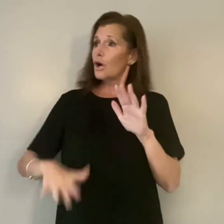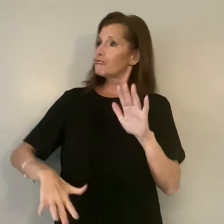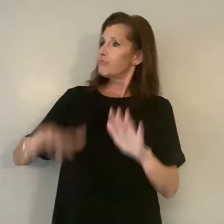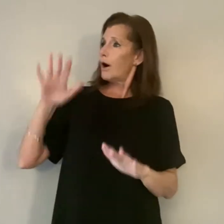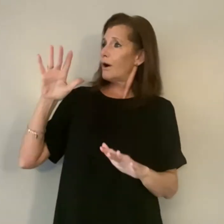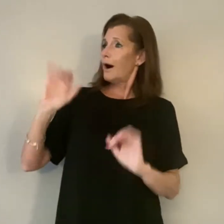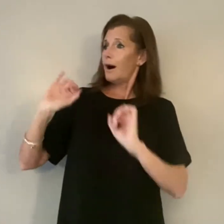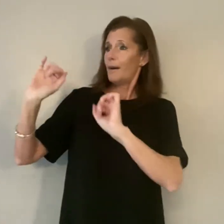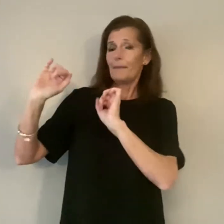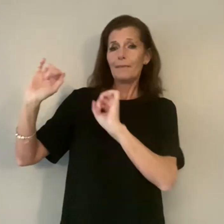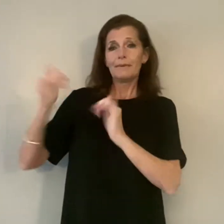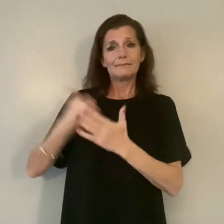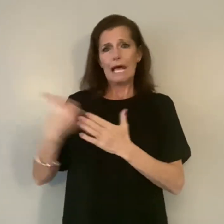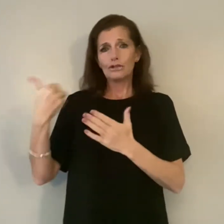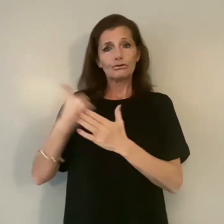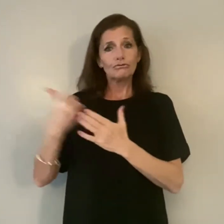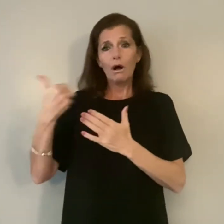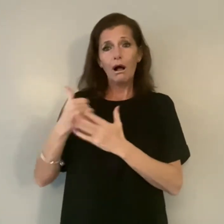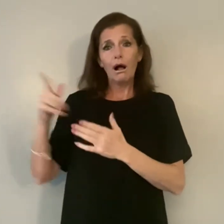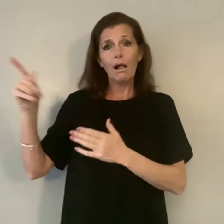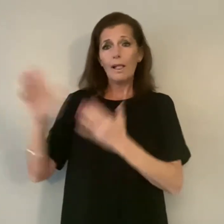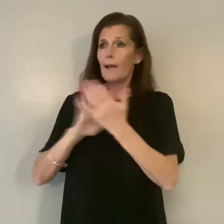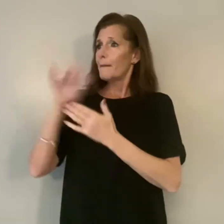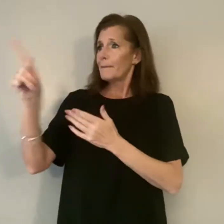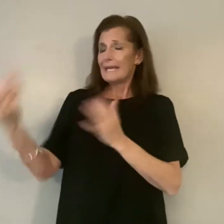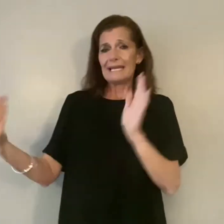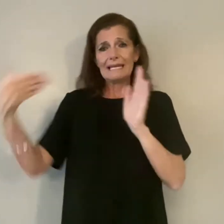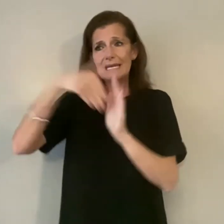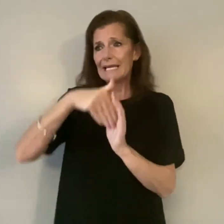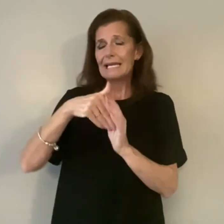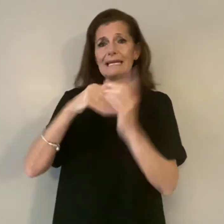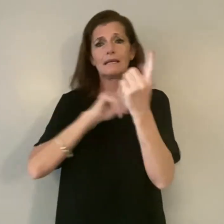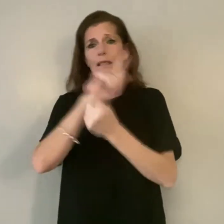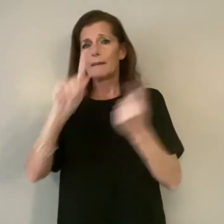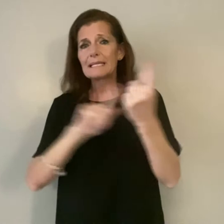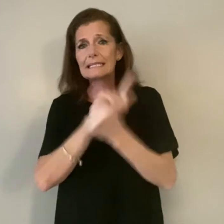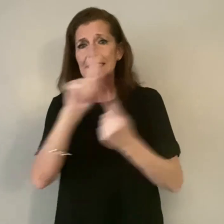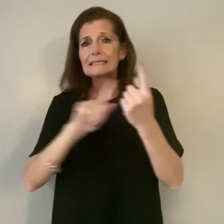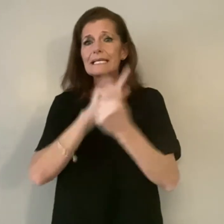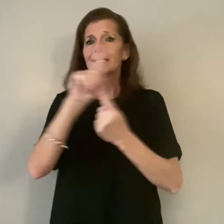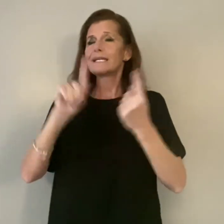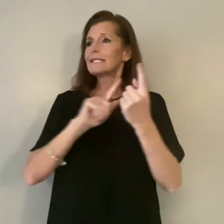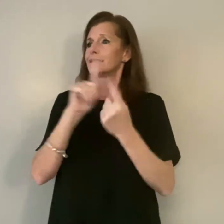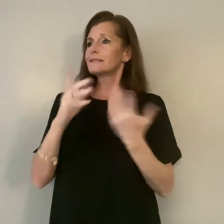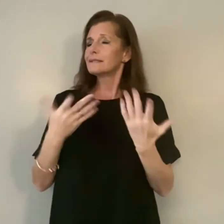that's natural to them has meant that they show up at our board meetings in a way